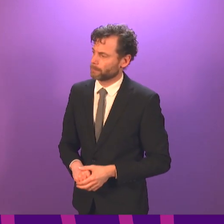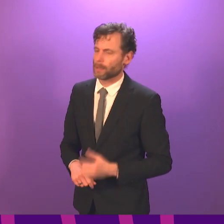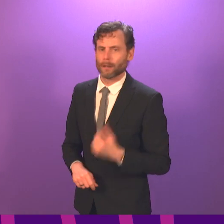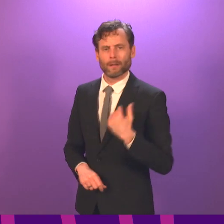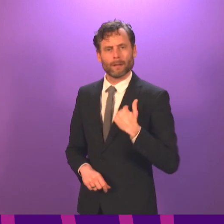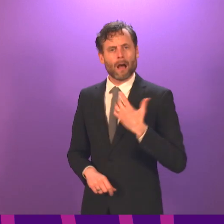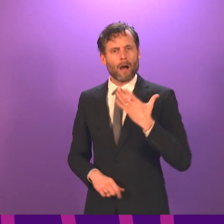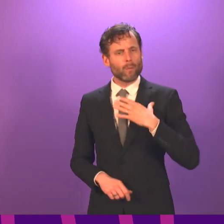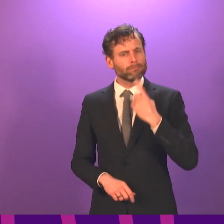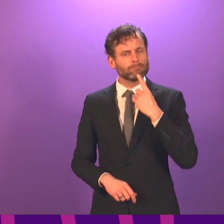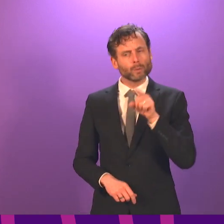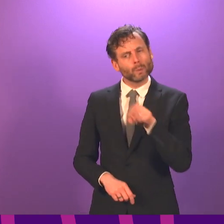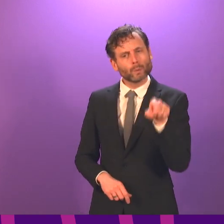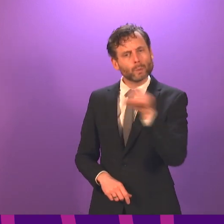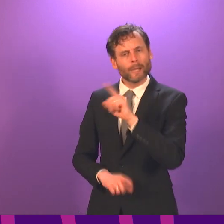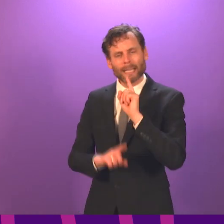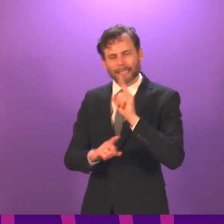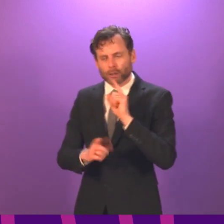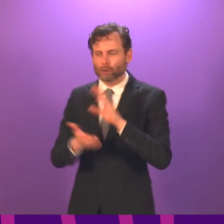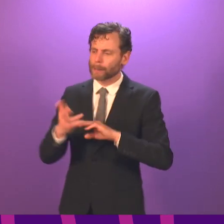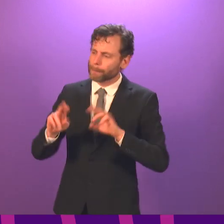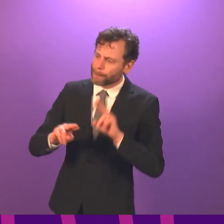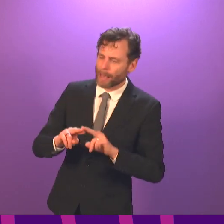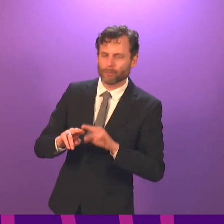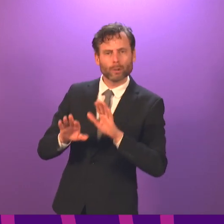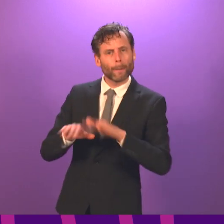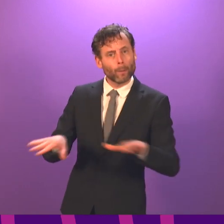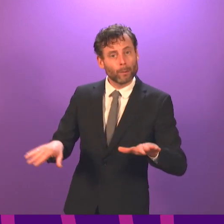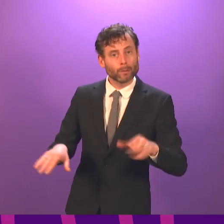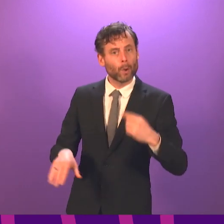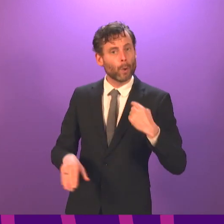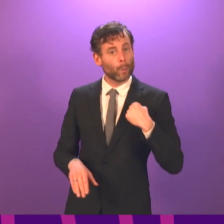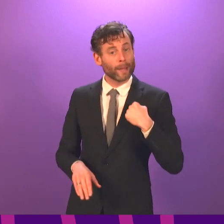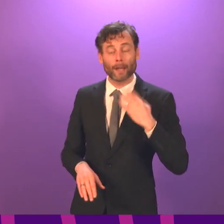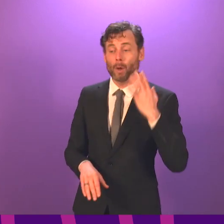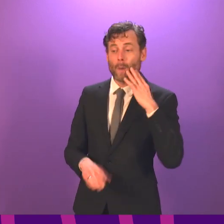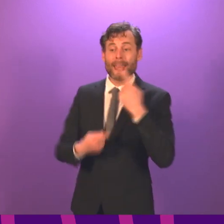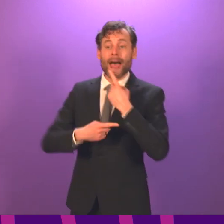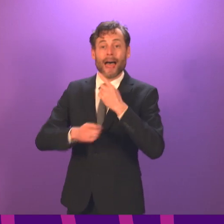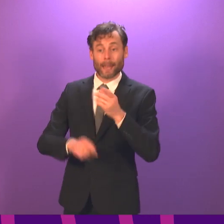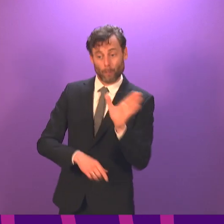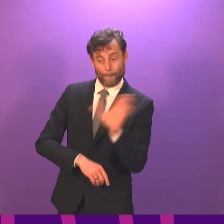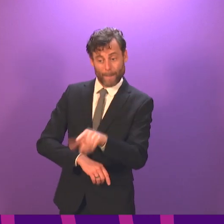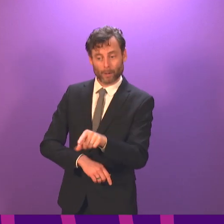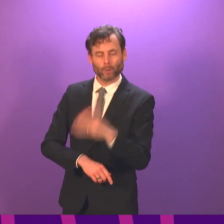to give, again, is that we take all decisions carefully. My position, which I suspect is